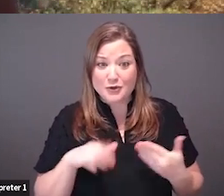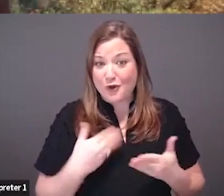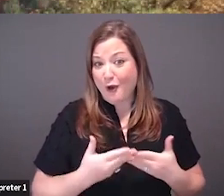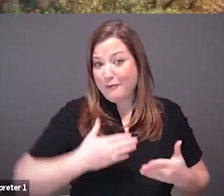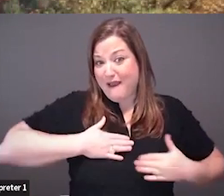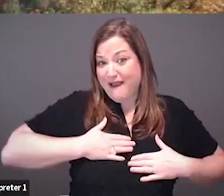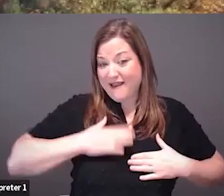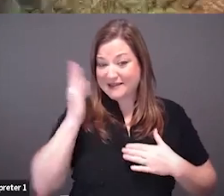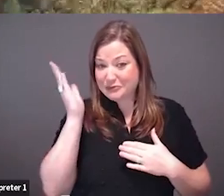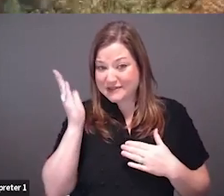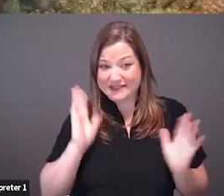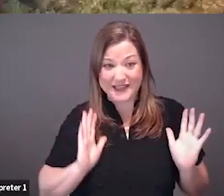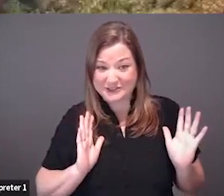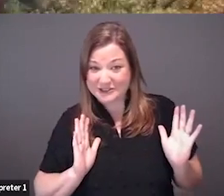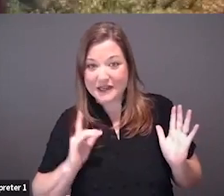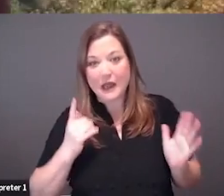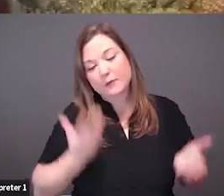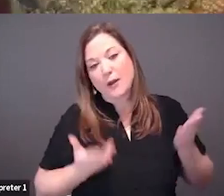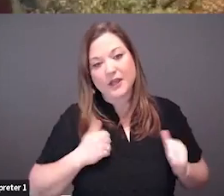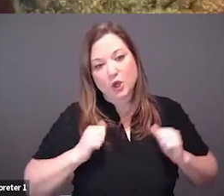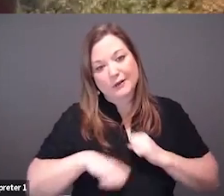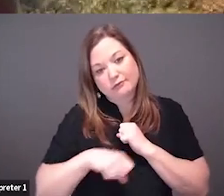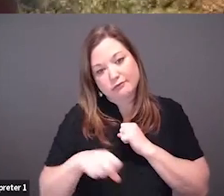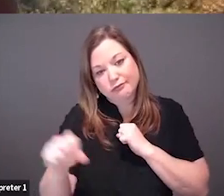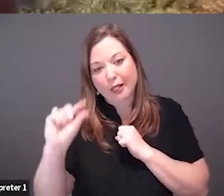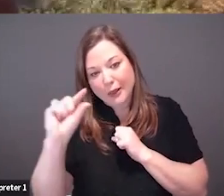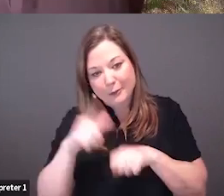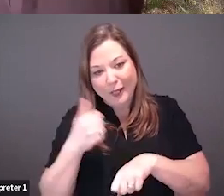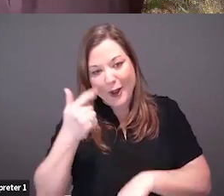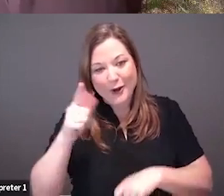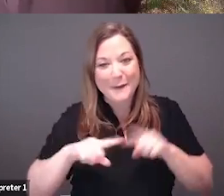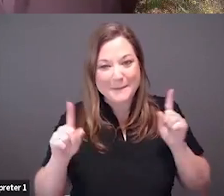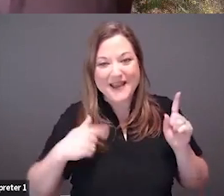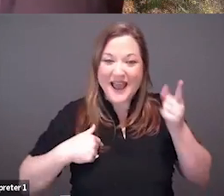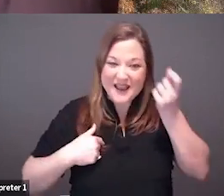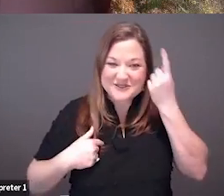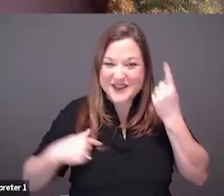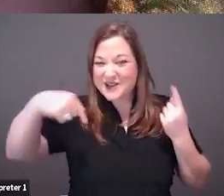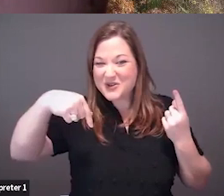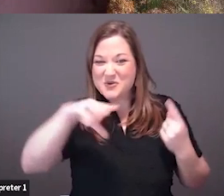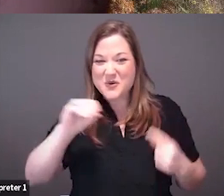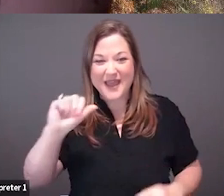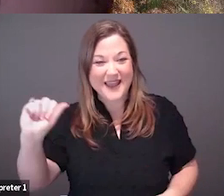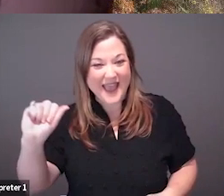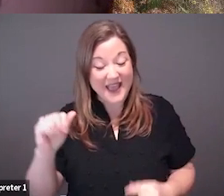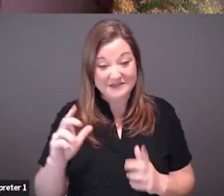Amber. I could probably ramble for a little while longer, but I understand that there's a Q&A bit, so I'll shush